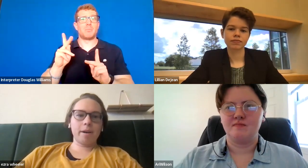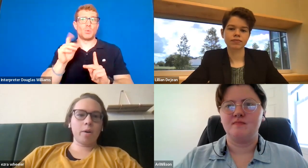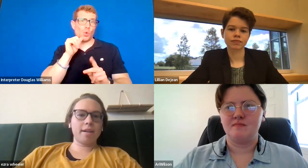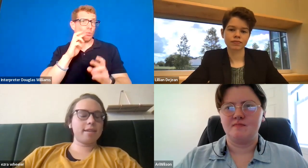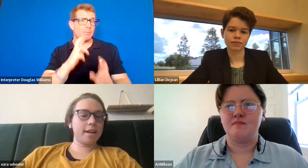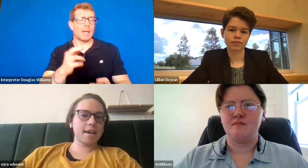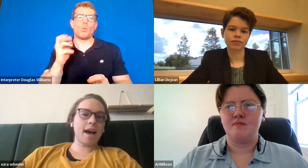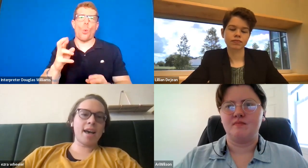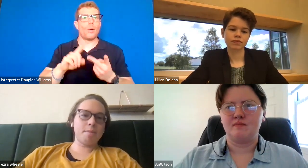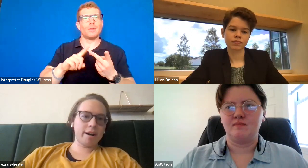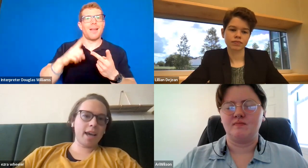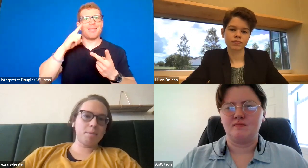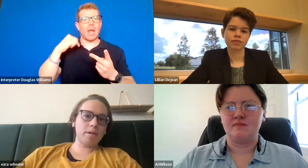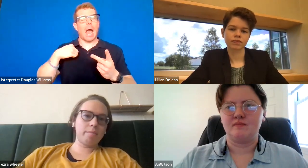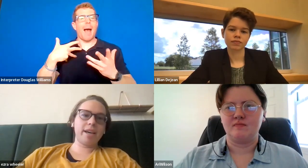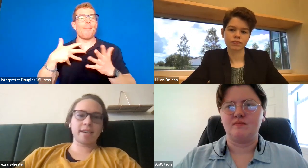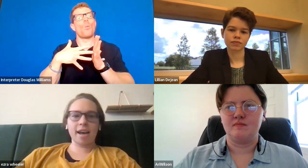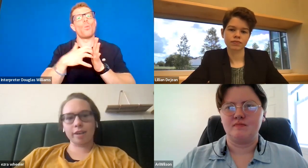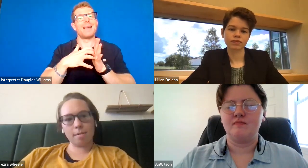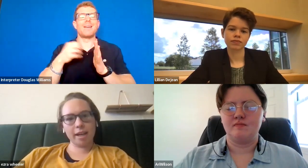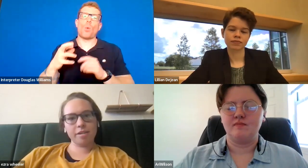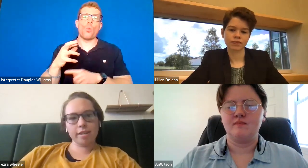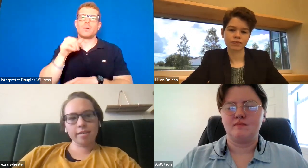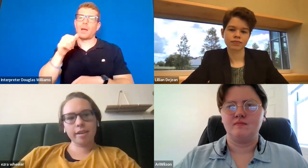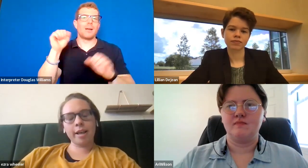Or it's seen as that I am unable because I have accommodations.